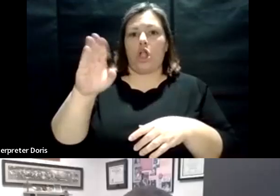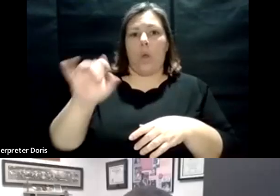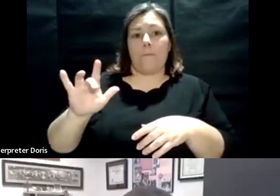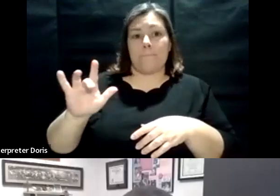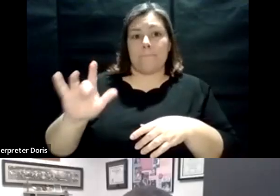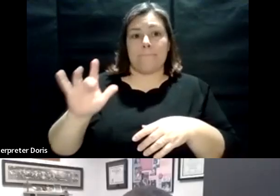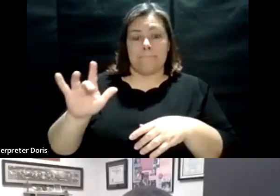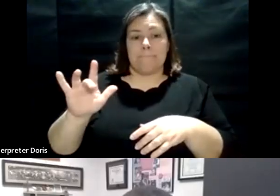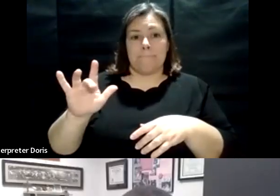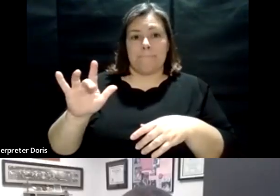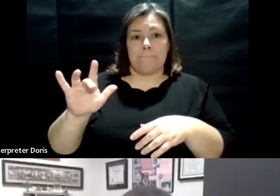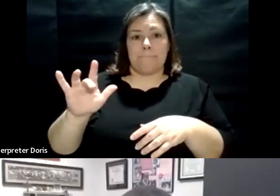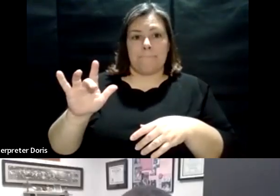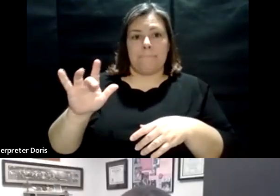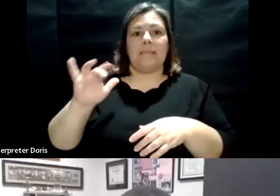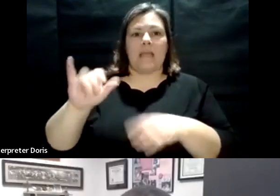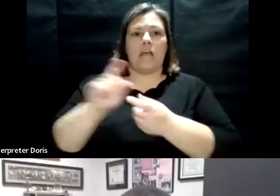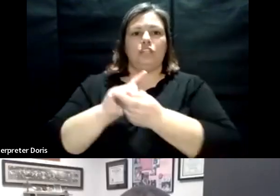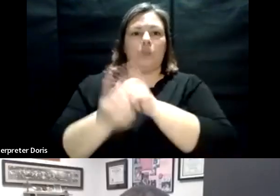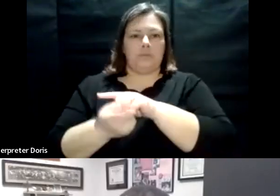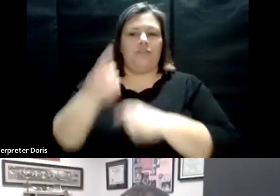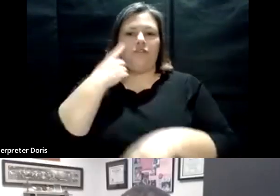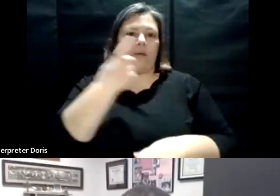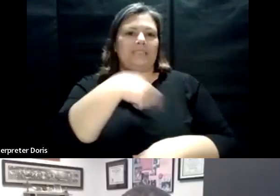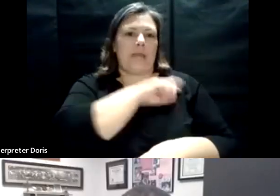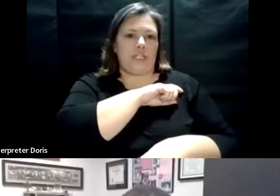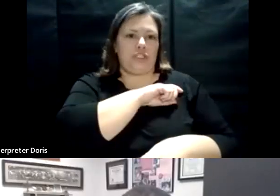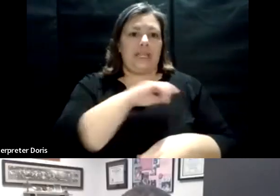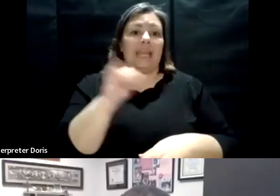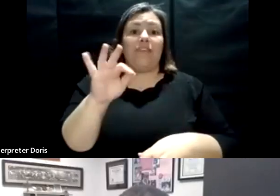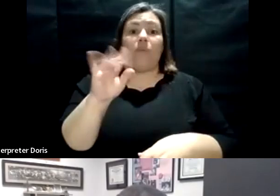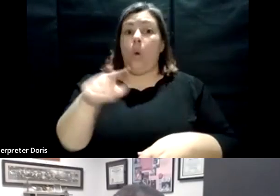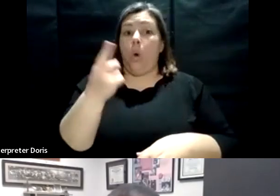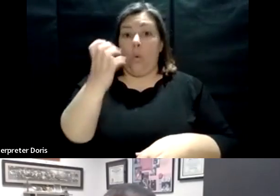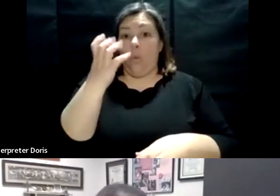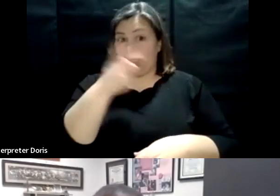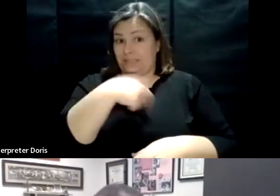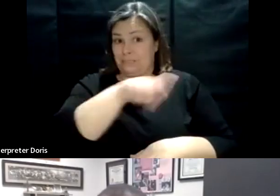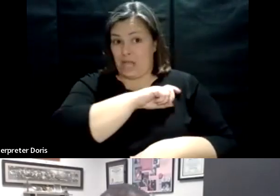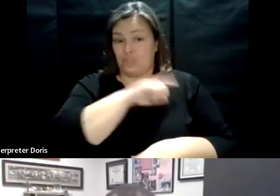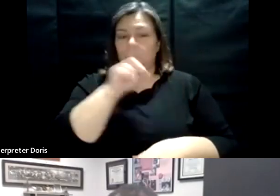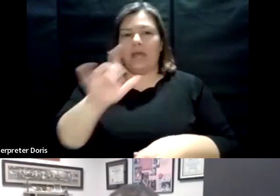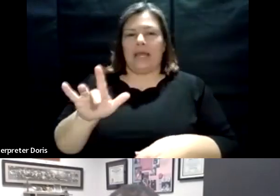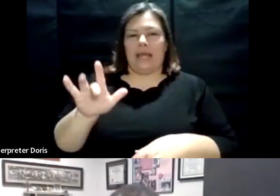You can make people larger or smaller by sliding the bar in middle of the screen. Withdrew also have Spanish interpretation. Select the interpretation button, and you can select Spanish if you want to hear.